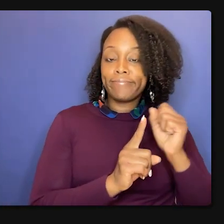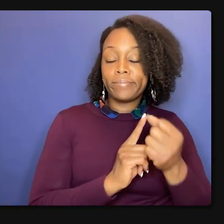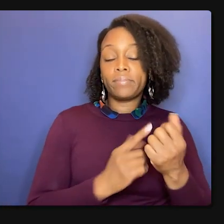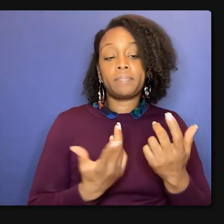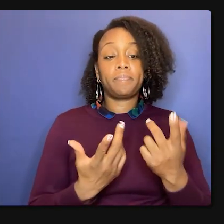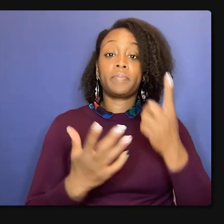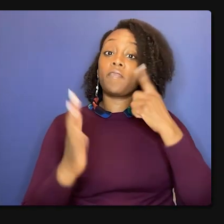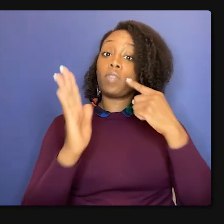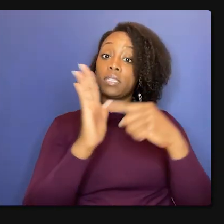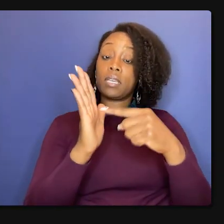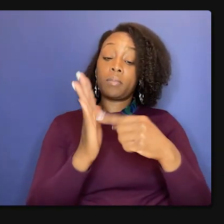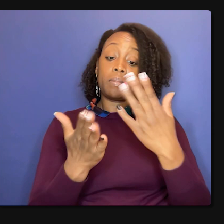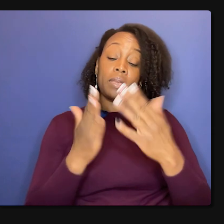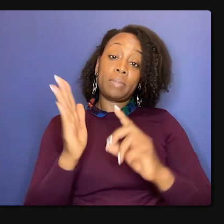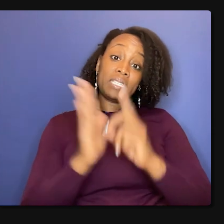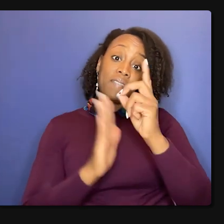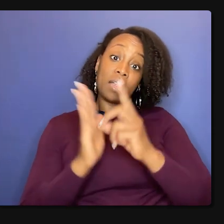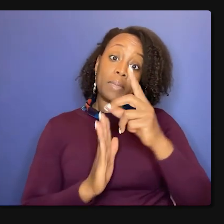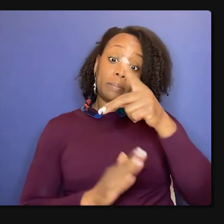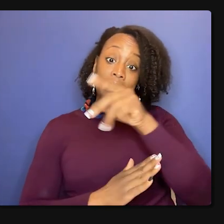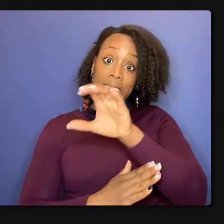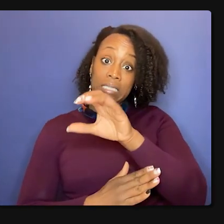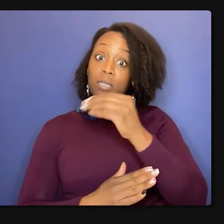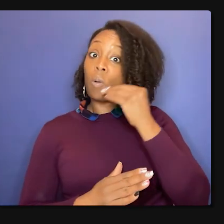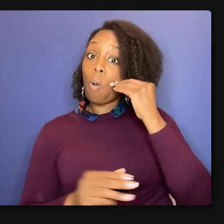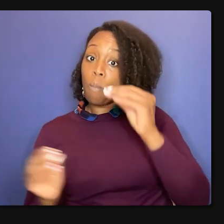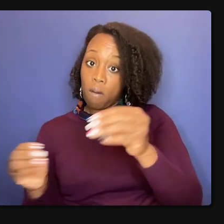For example, you may have a development PC in your home office